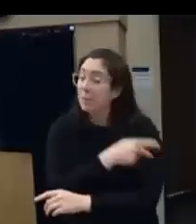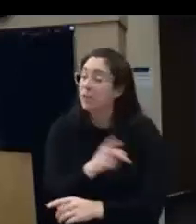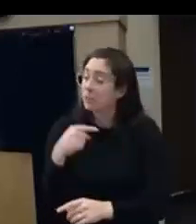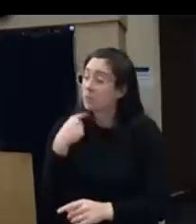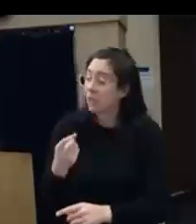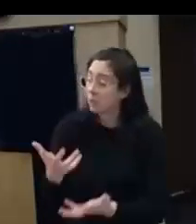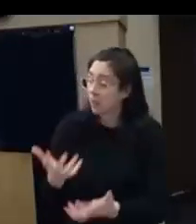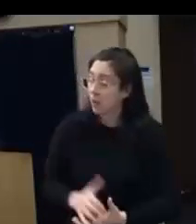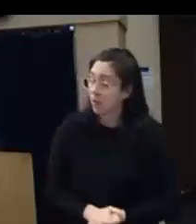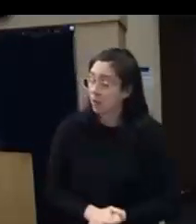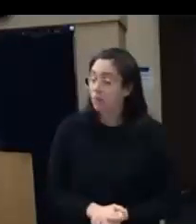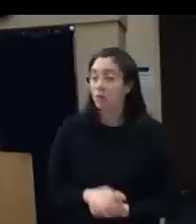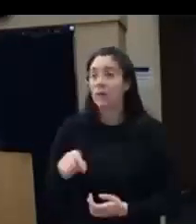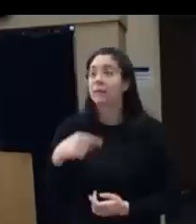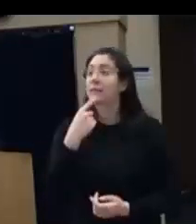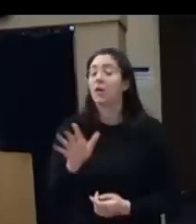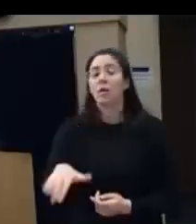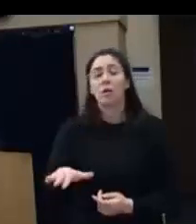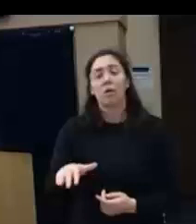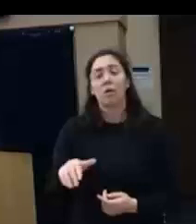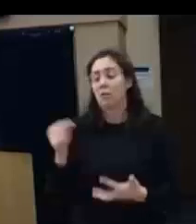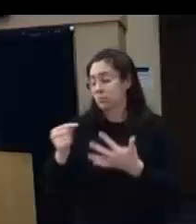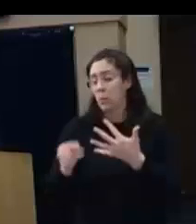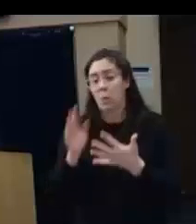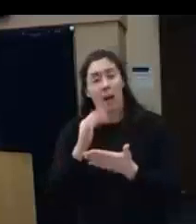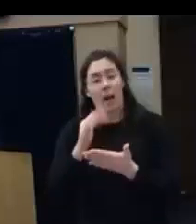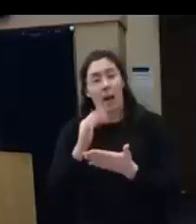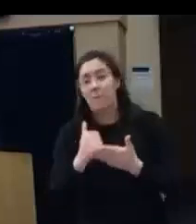you what they want they can say things like this is what will be helpful to me I really want to